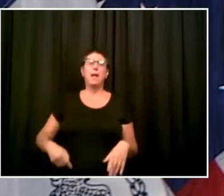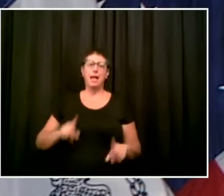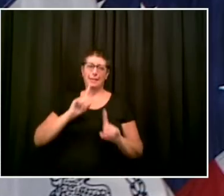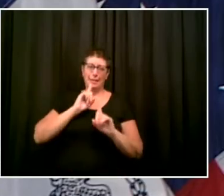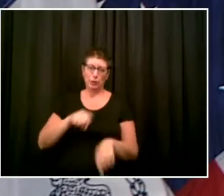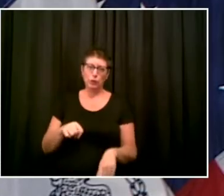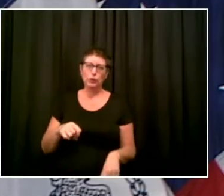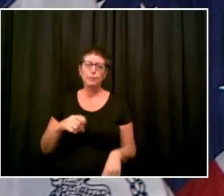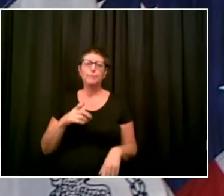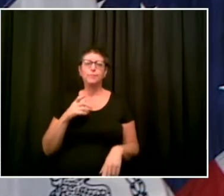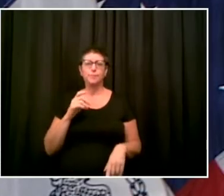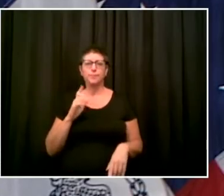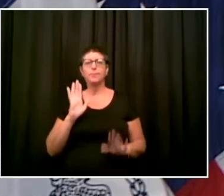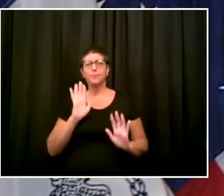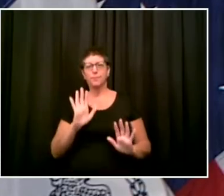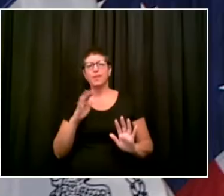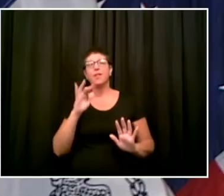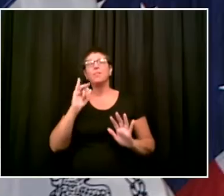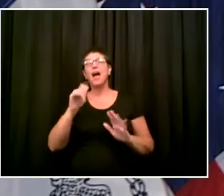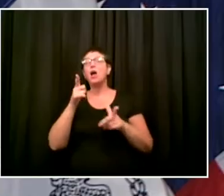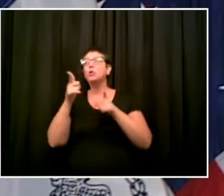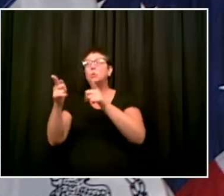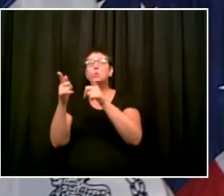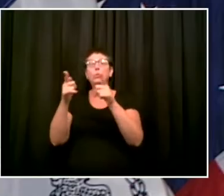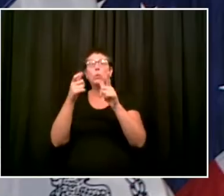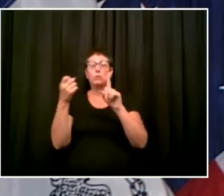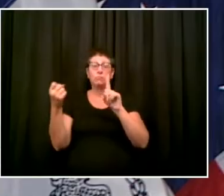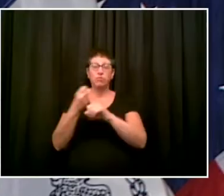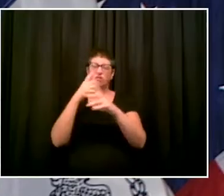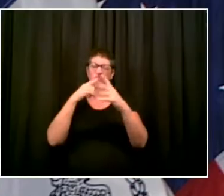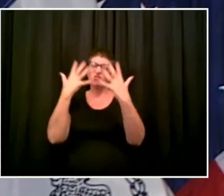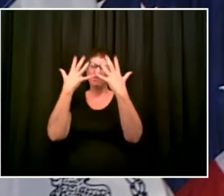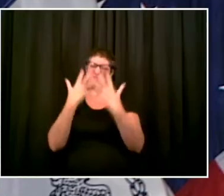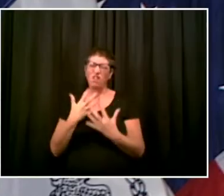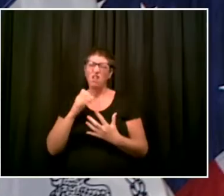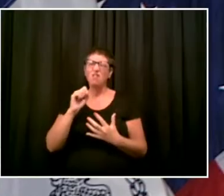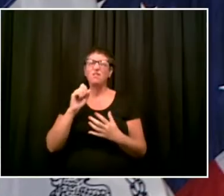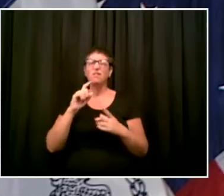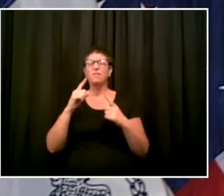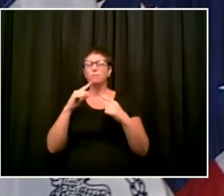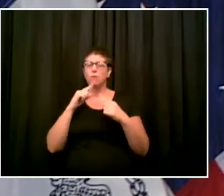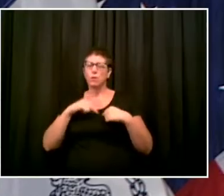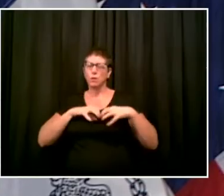ESPECIALLY OVER THE WEEKEND, THE HORRIBLE INSTANCES OF GUN VIOLENCE.